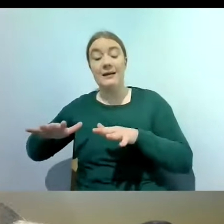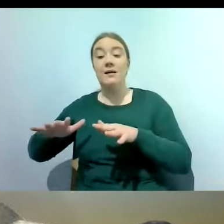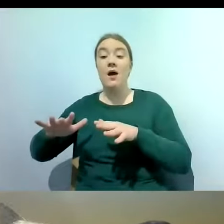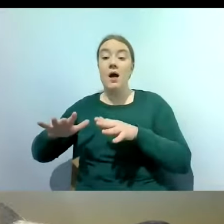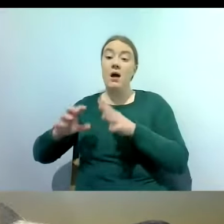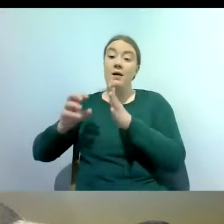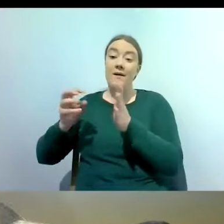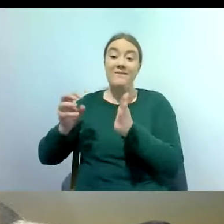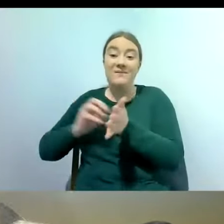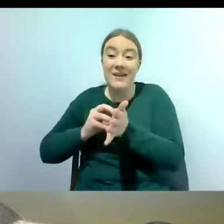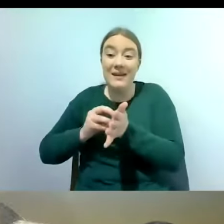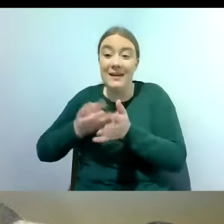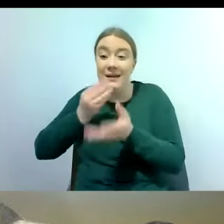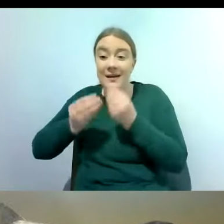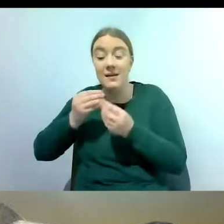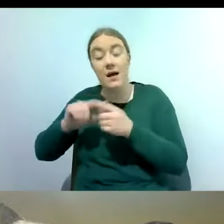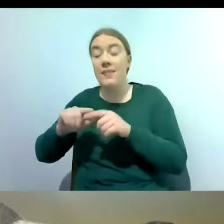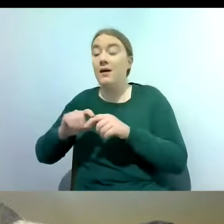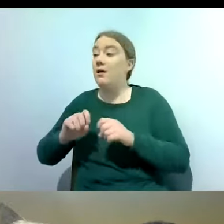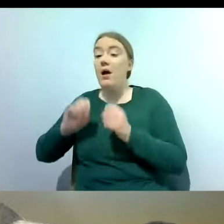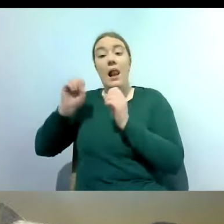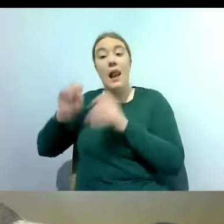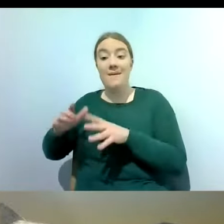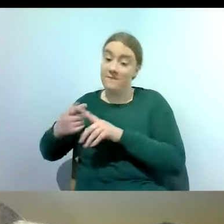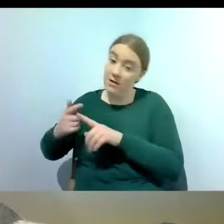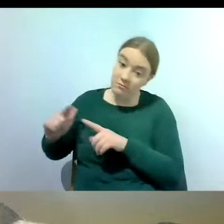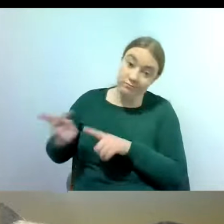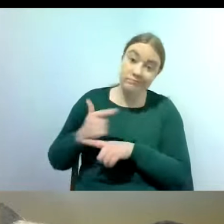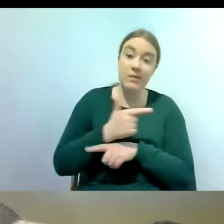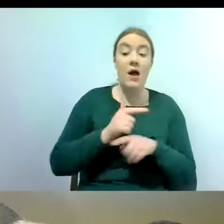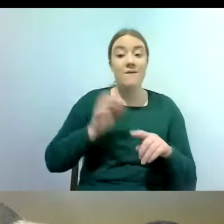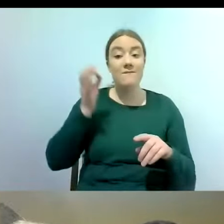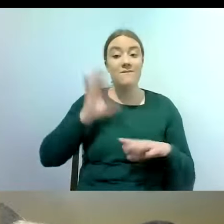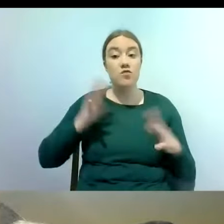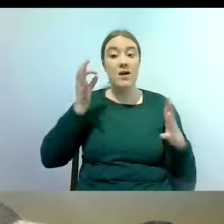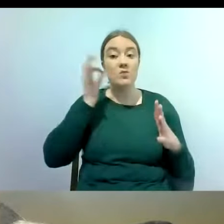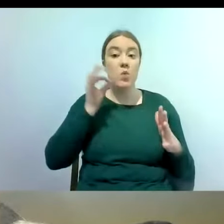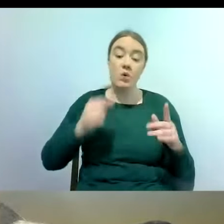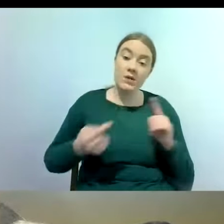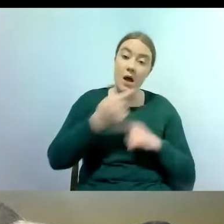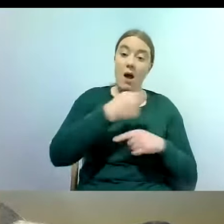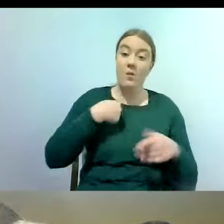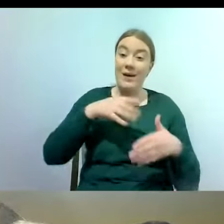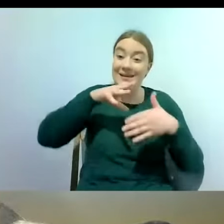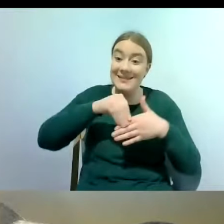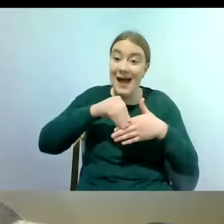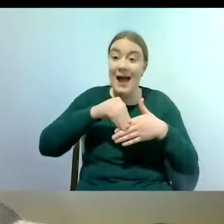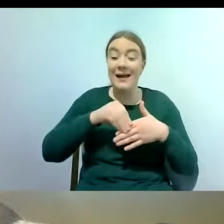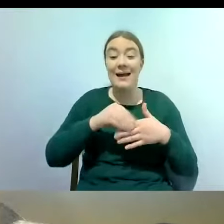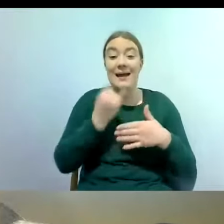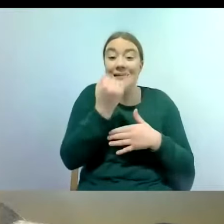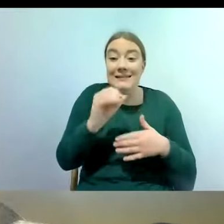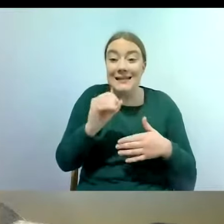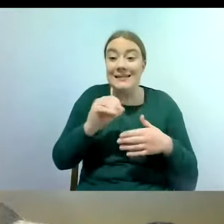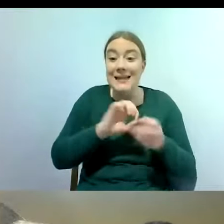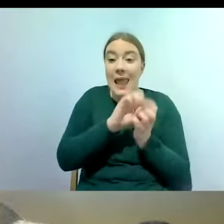to spawn and in 2018 we tagged 60c lamprey with acoustic transmitters uh in the lower river seven